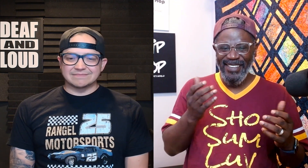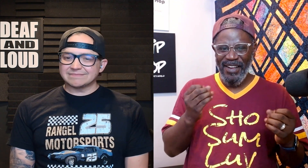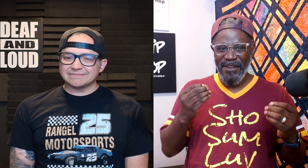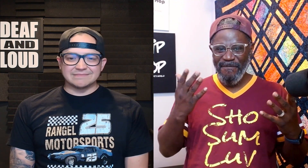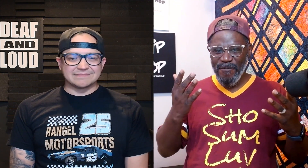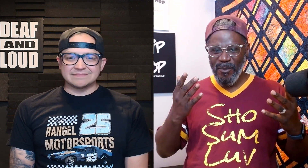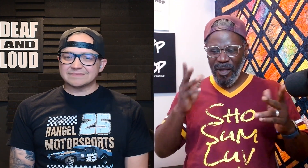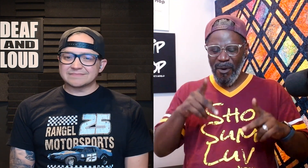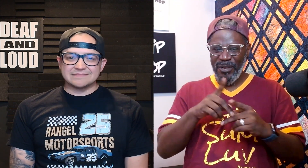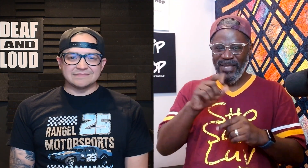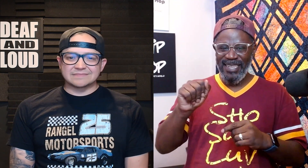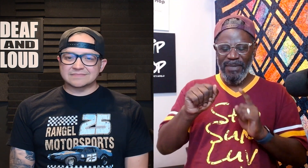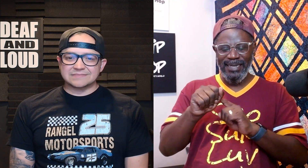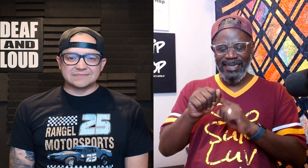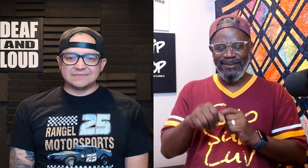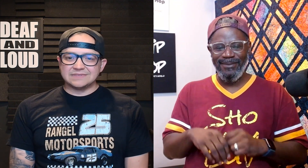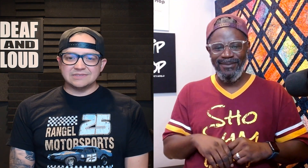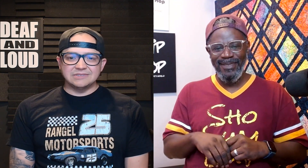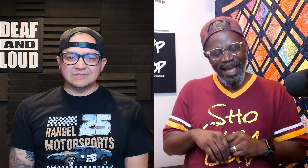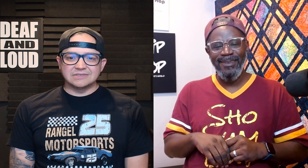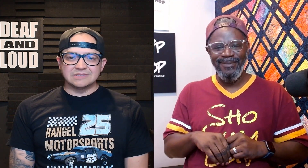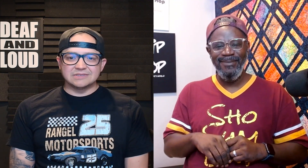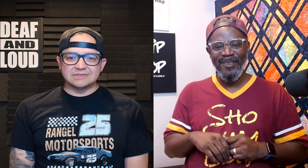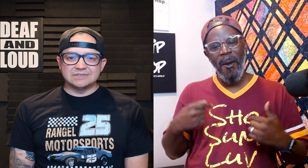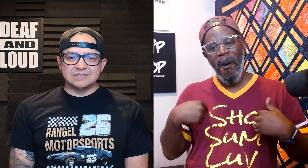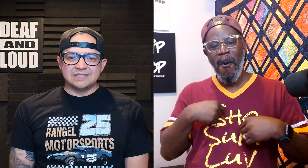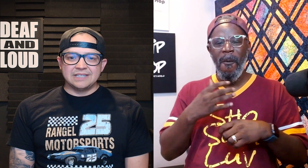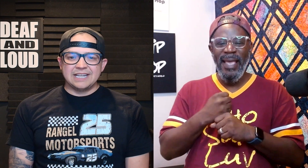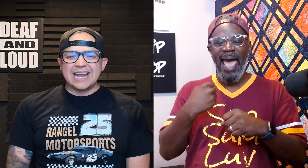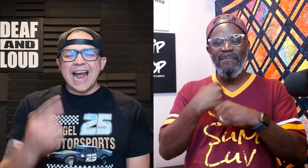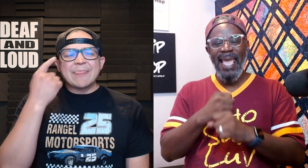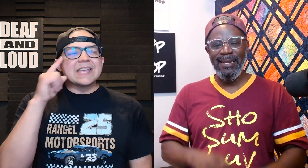So a person with a disability. Yeah, we got it made.